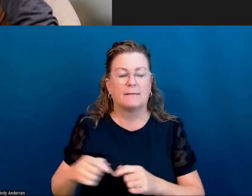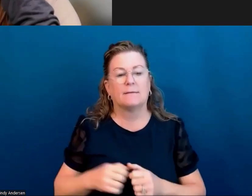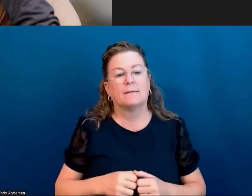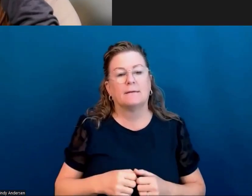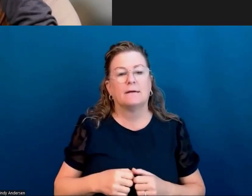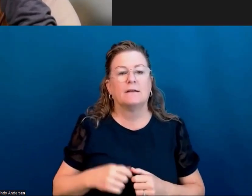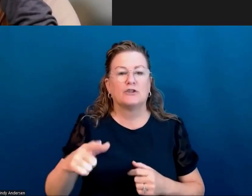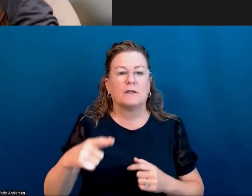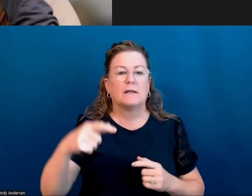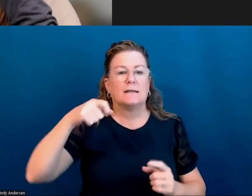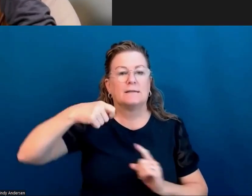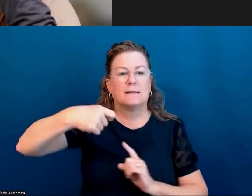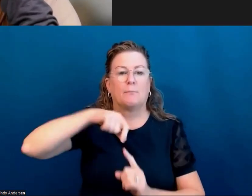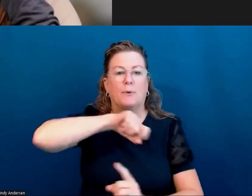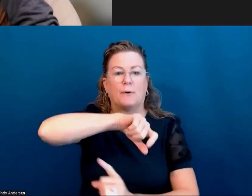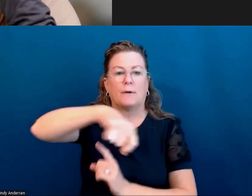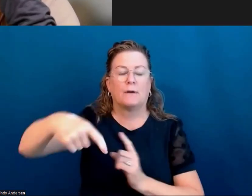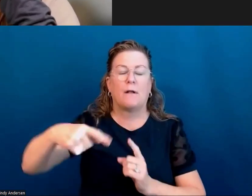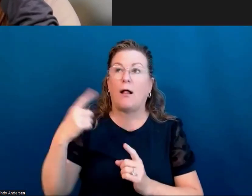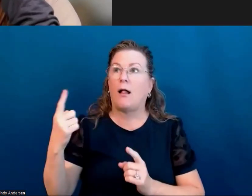she needs. So she's always moving around like she cannot